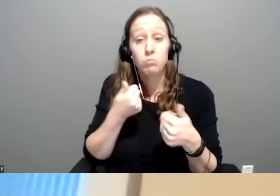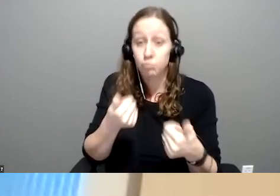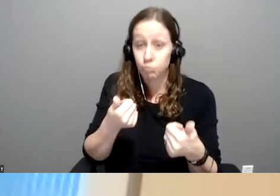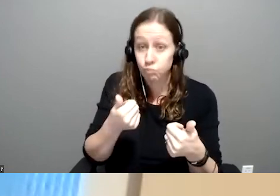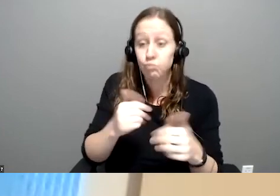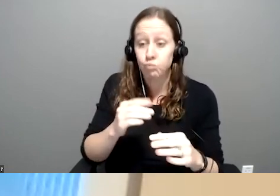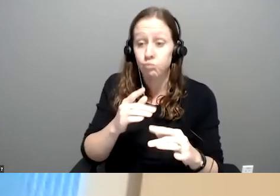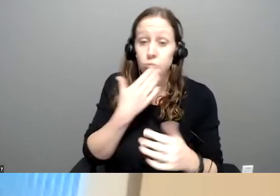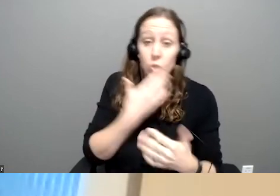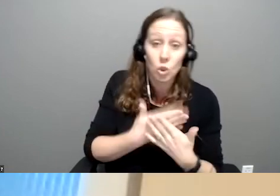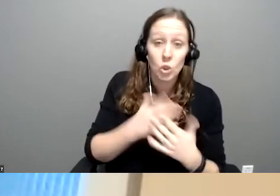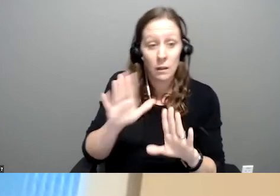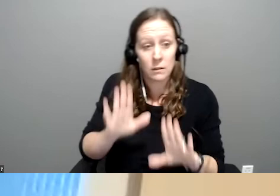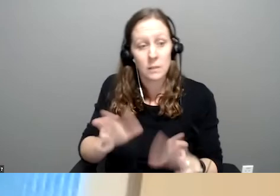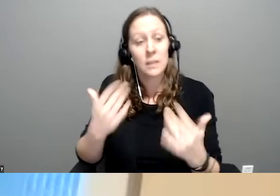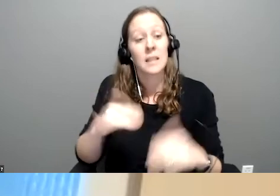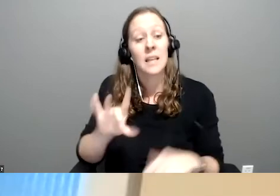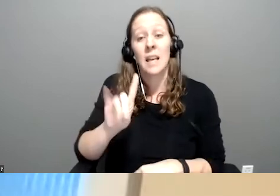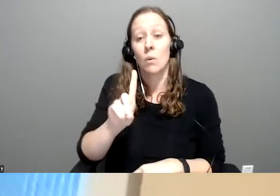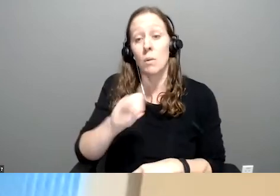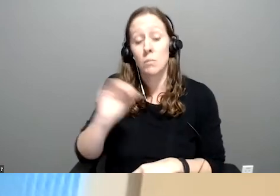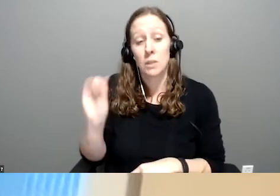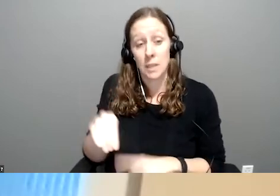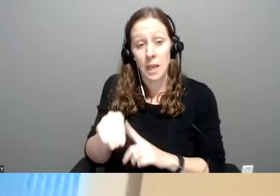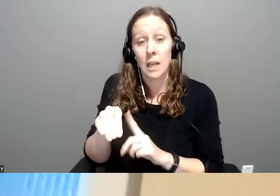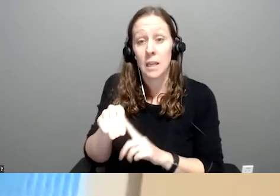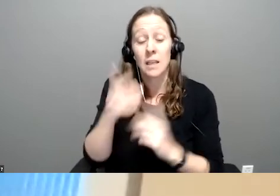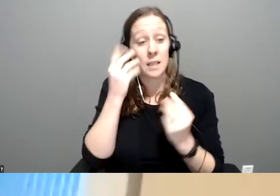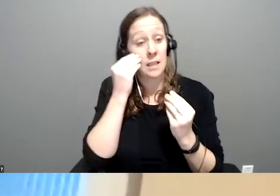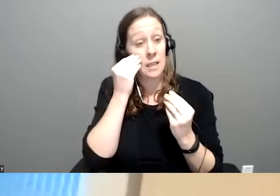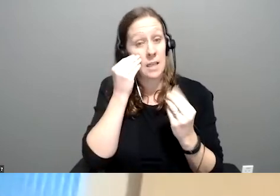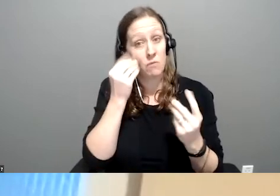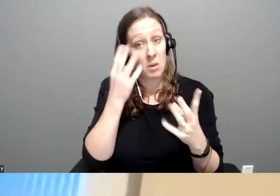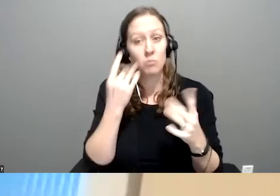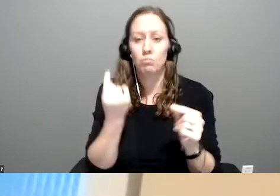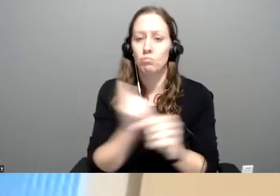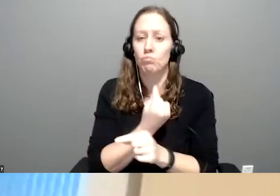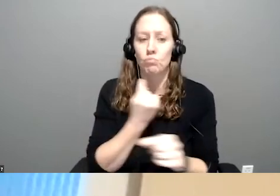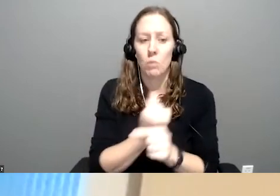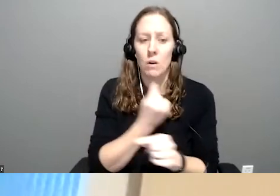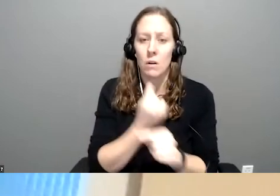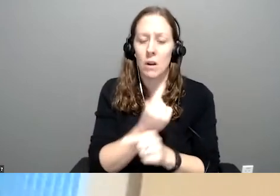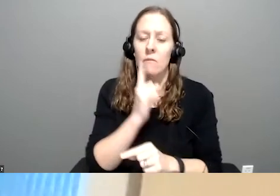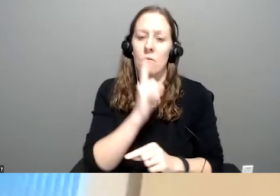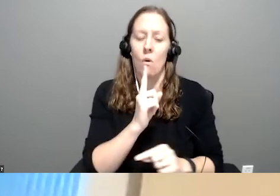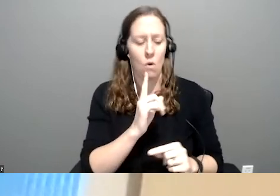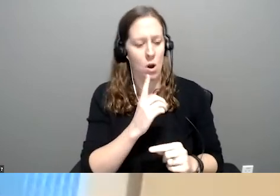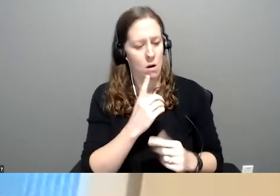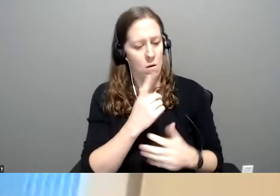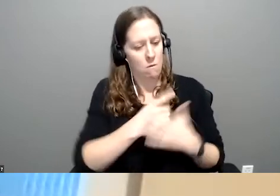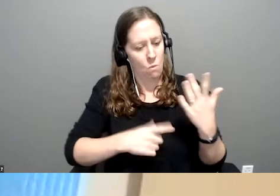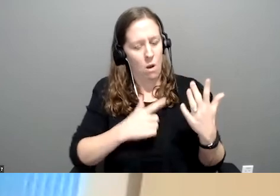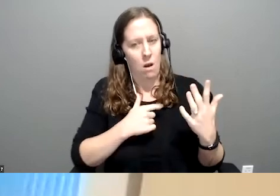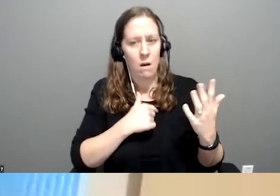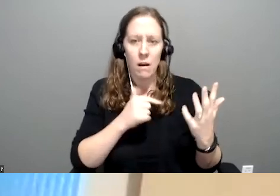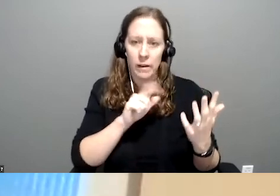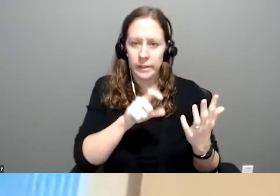81% rated good to excellent on the content being appropriate for the level of knowledge. And 77%